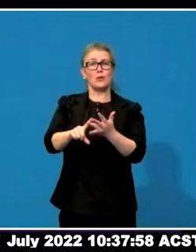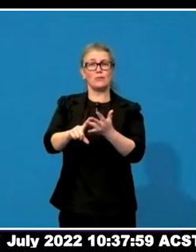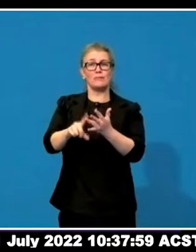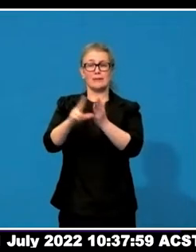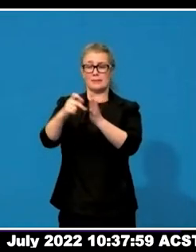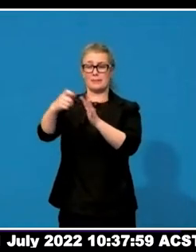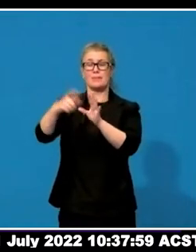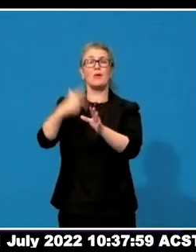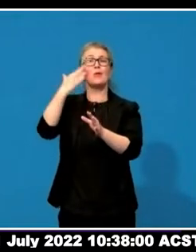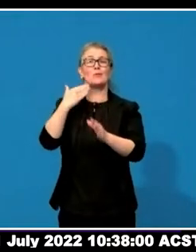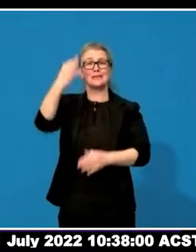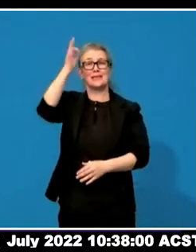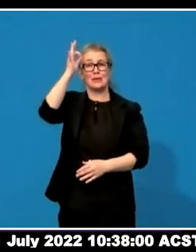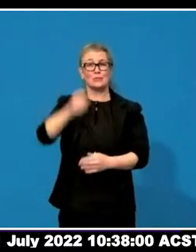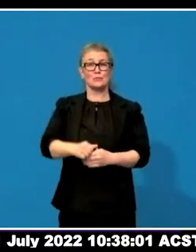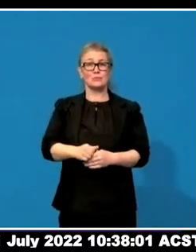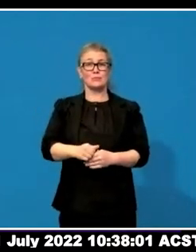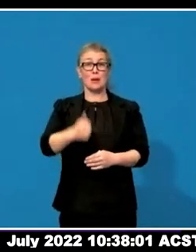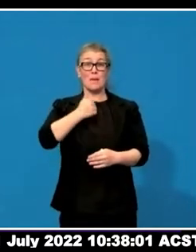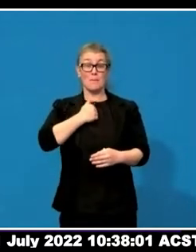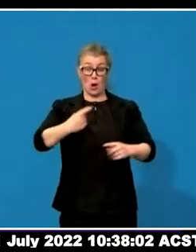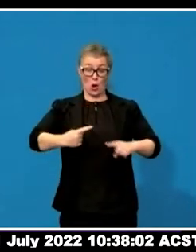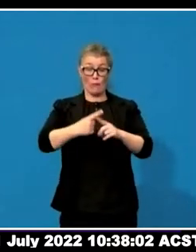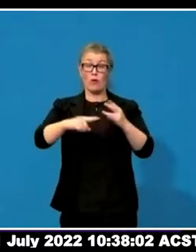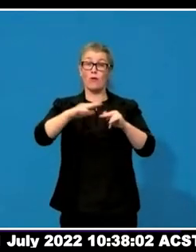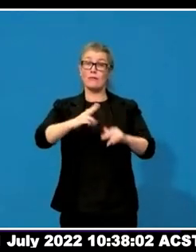This is recorded in my Conflict of Interest Declaration on the Royal Commission's